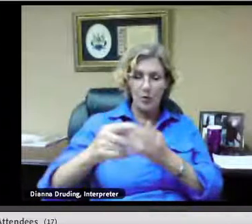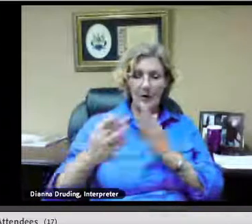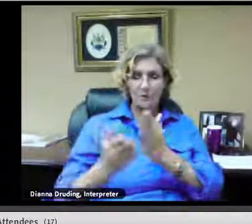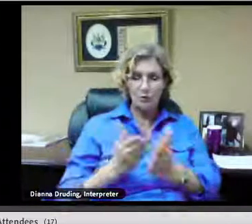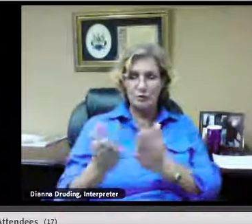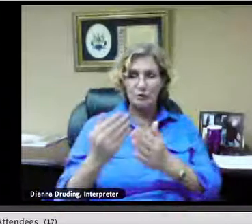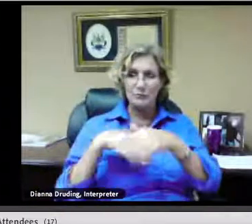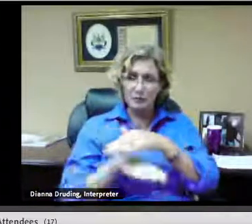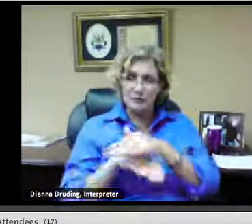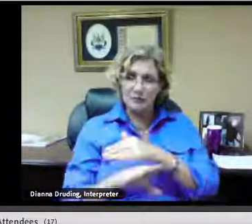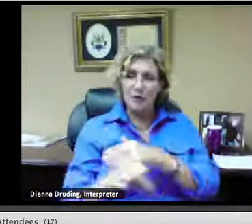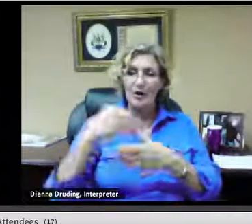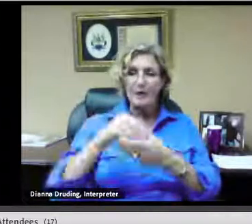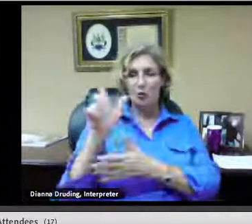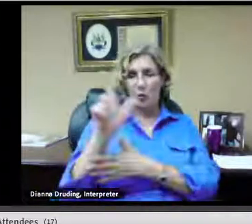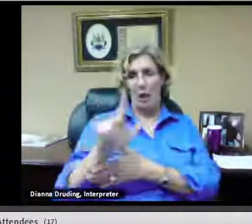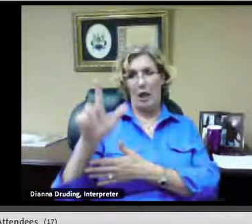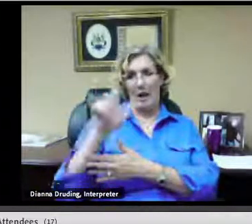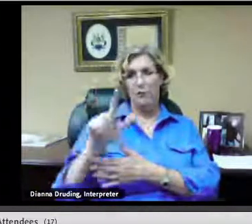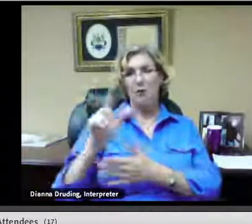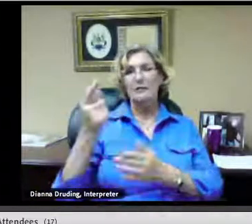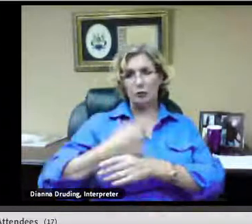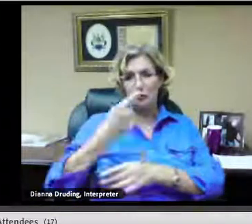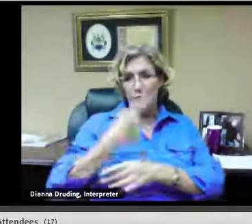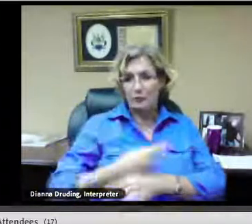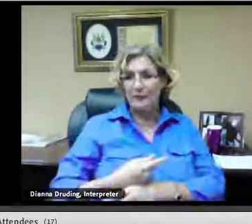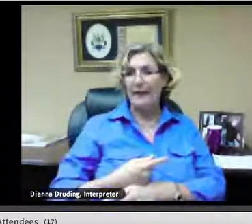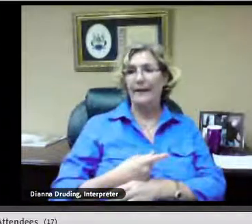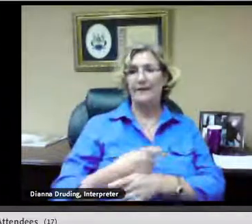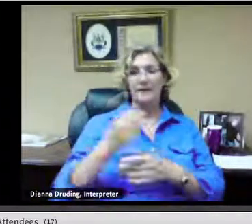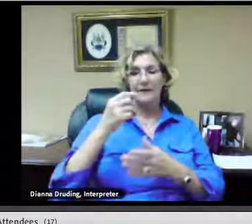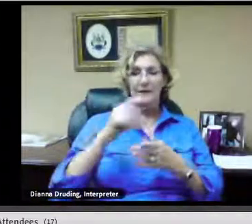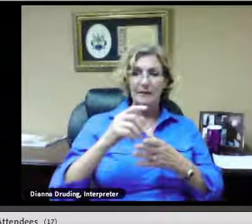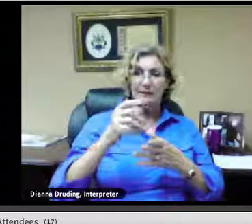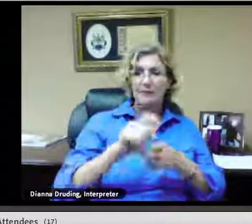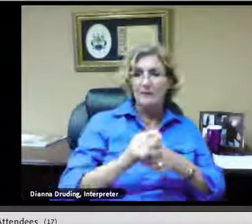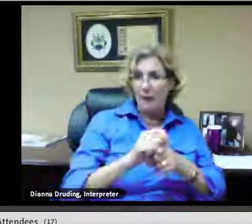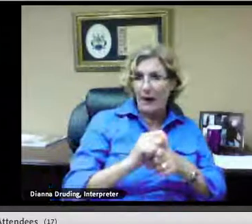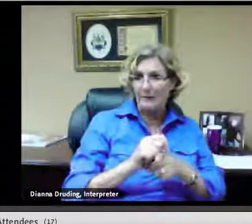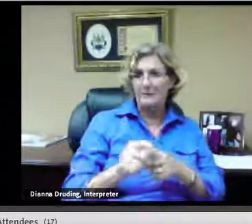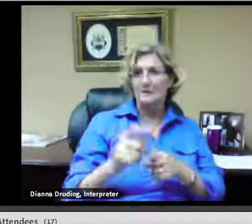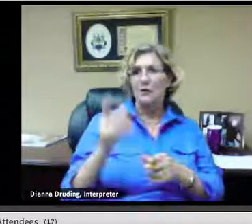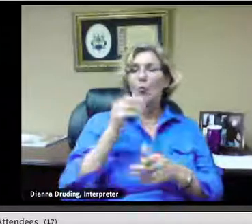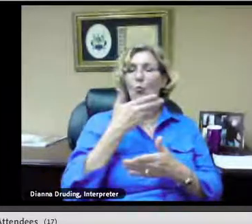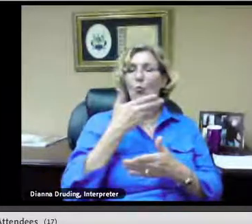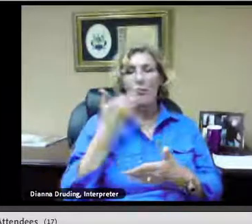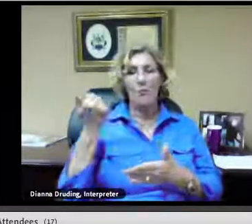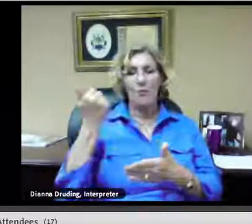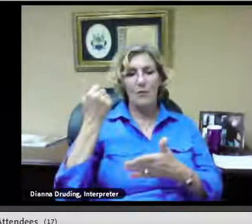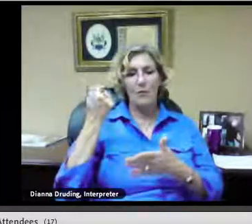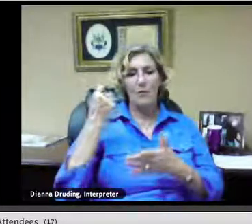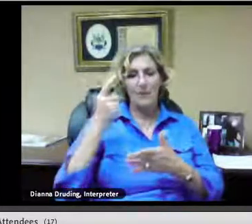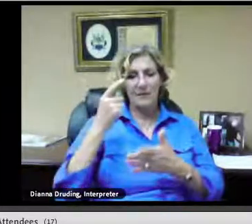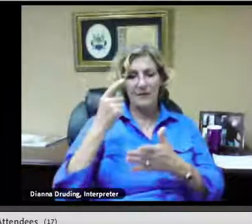I don't think you -- You don't have to create them. Okay? And so what I try to do here is give you three that you might not necessarily find